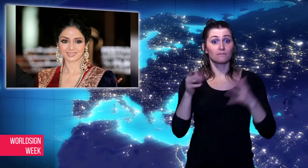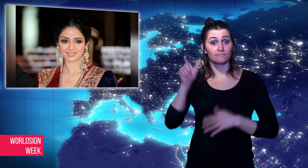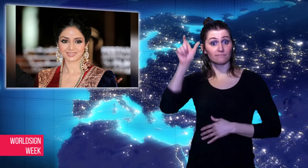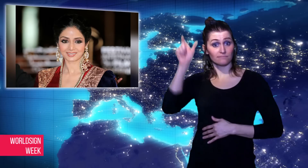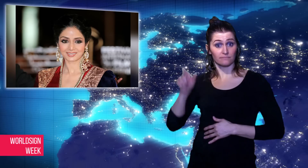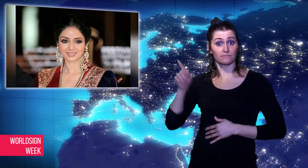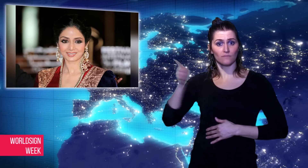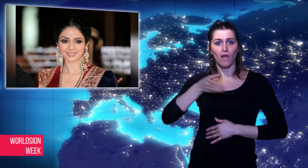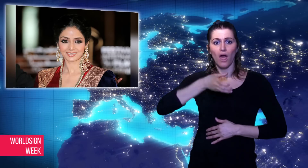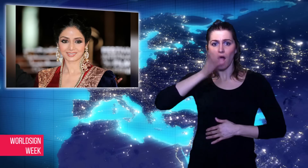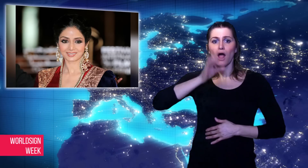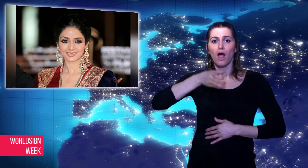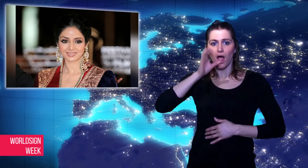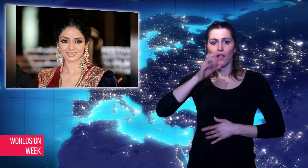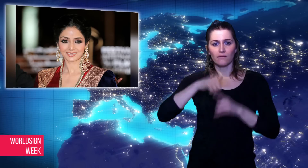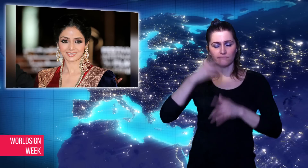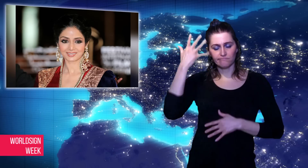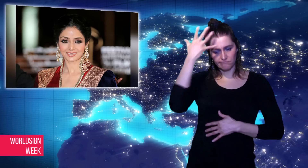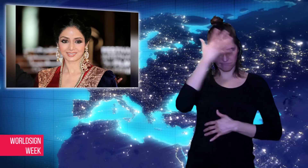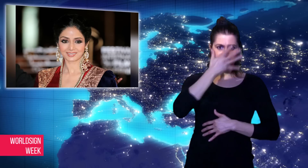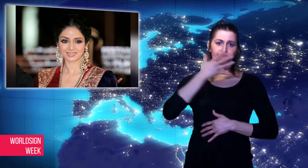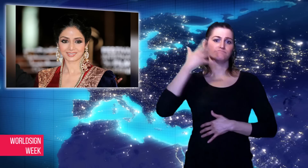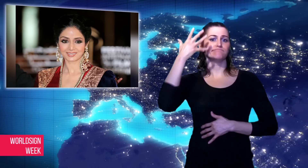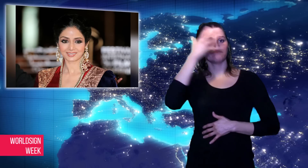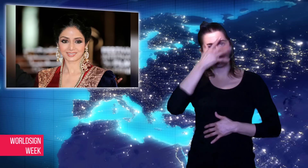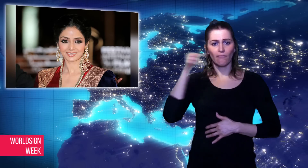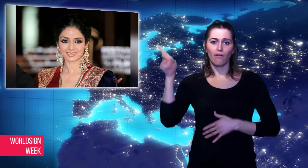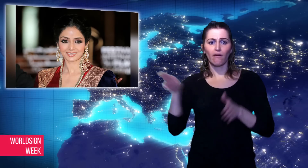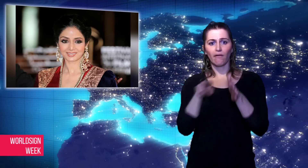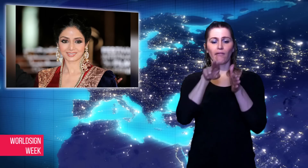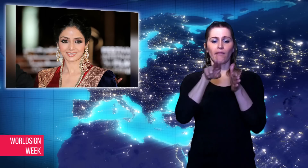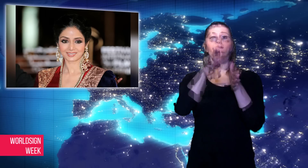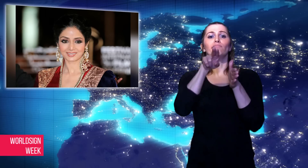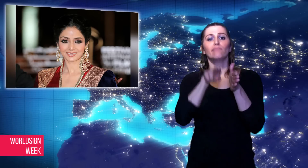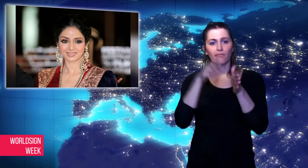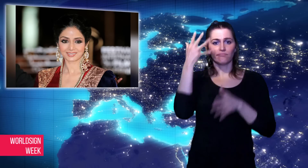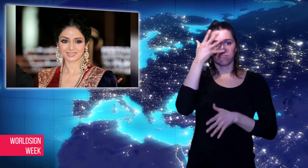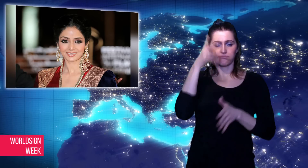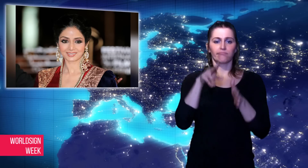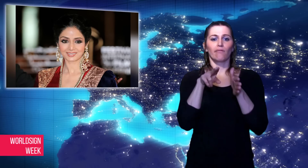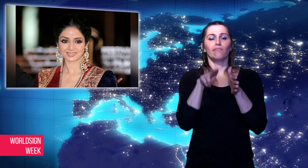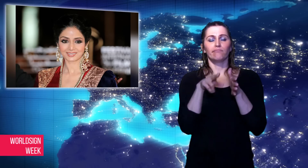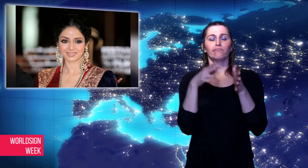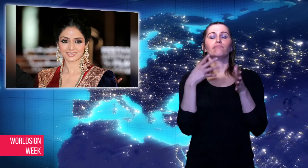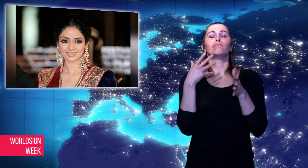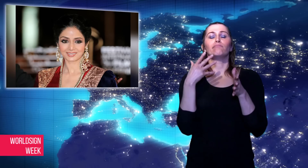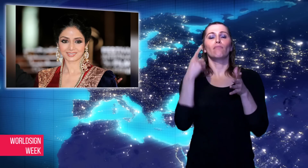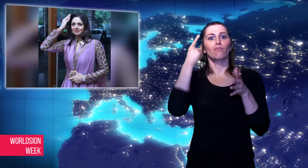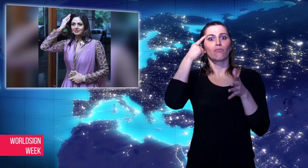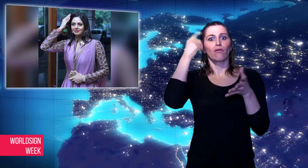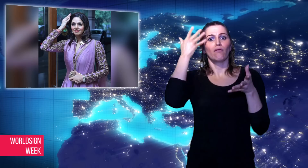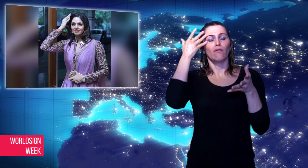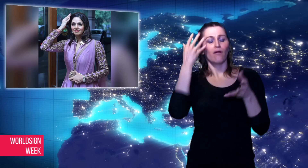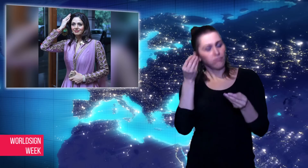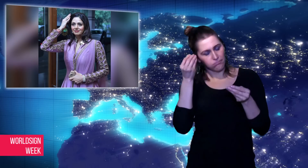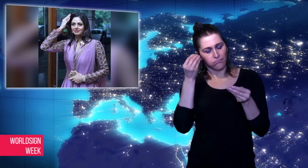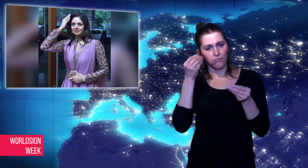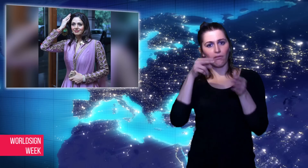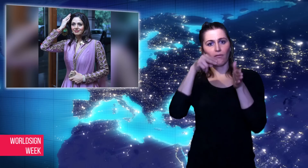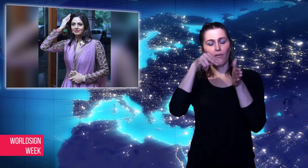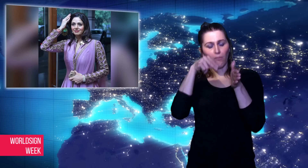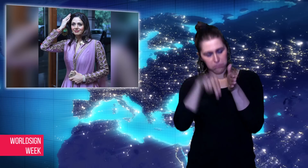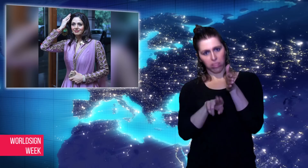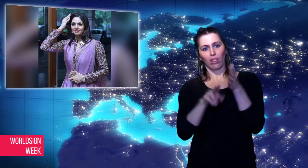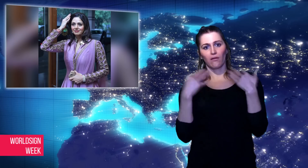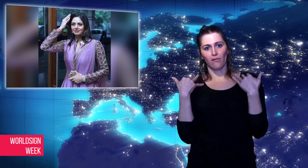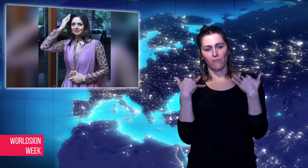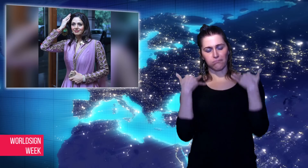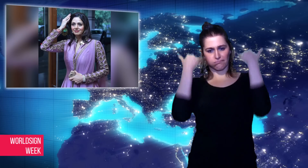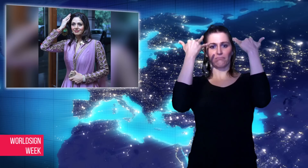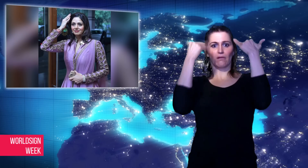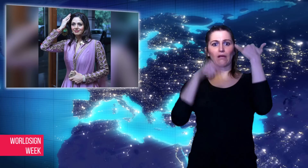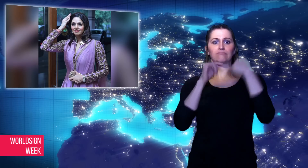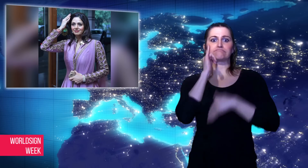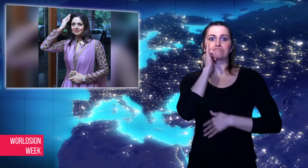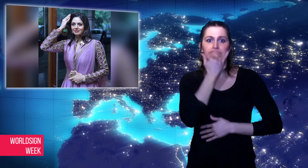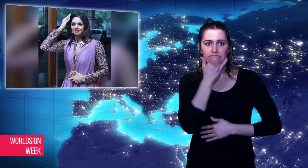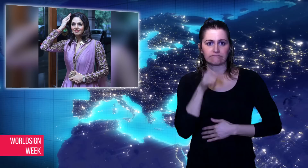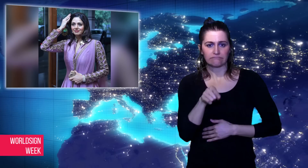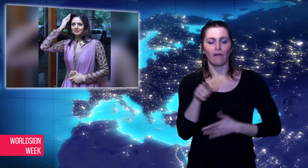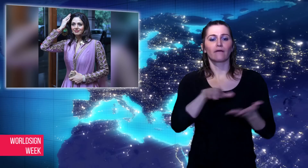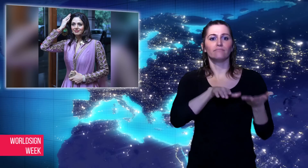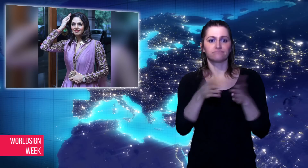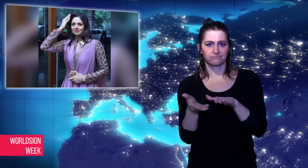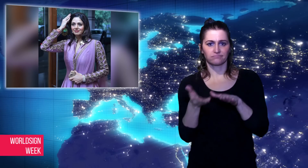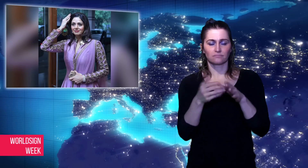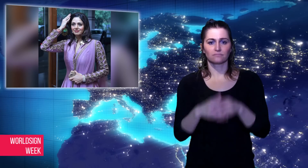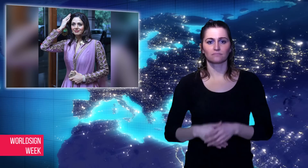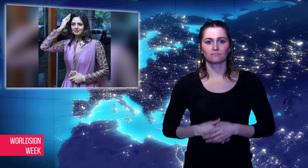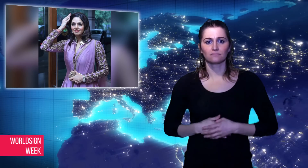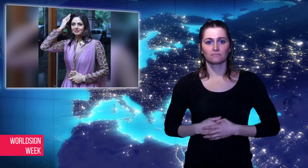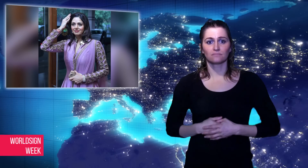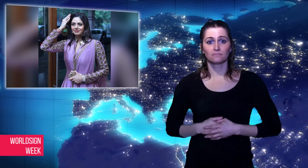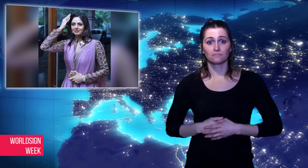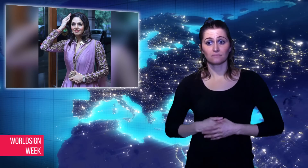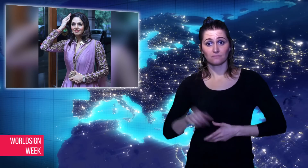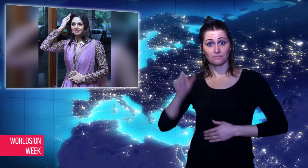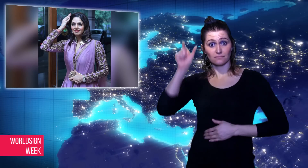had alcohol in her system at the time of